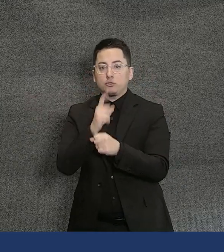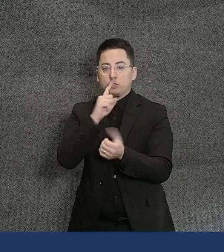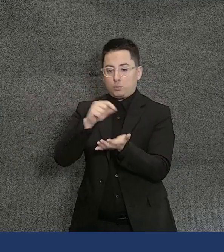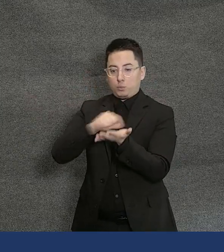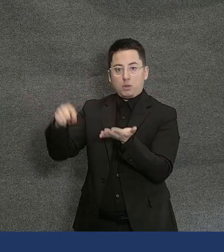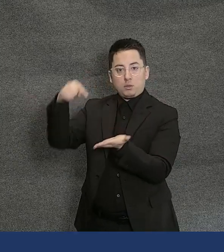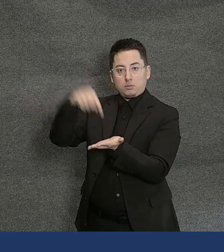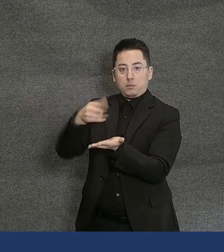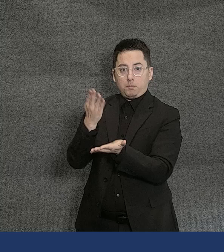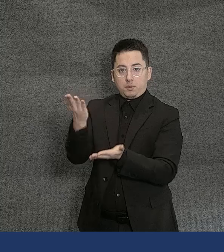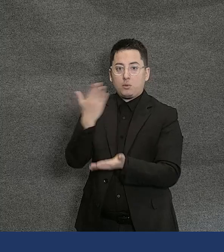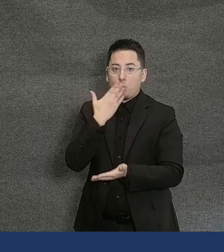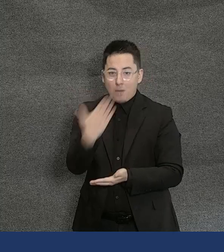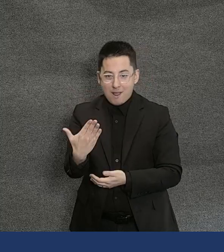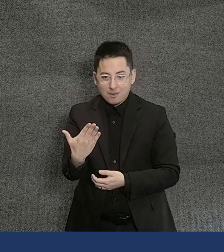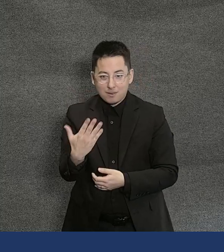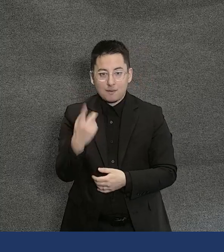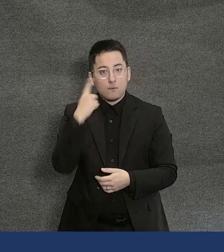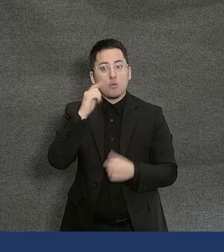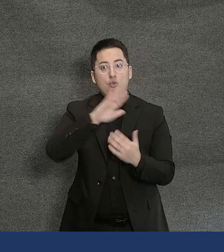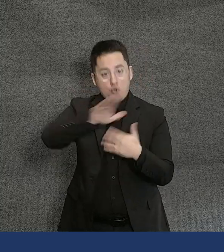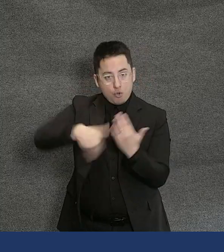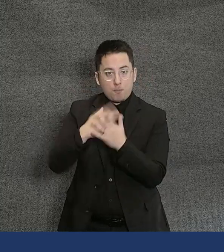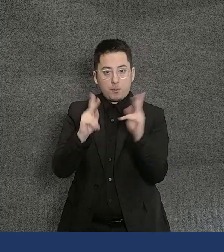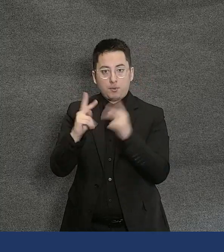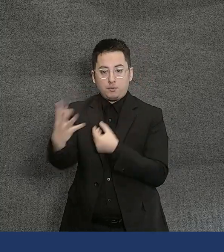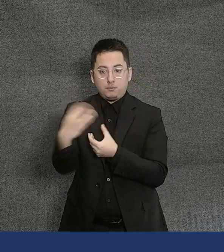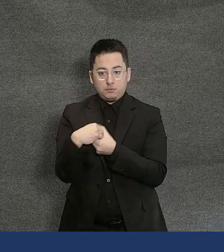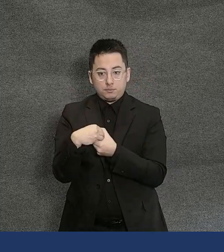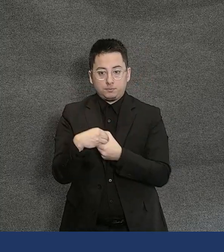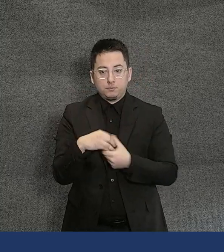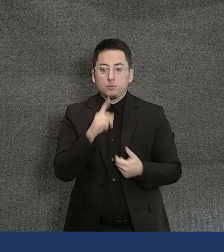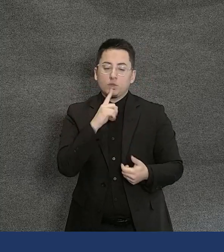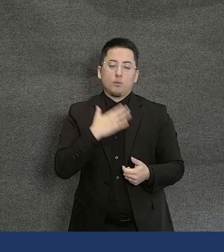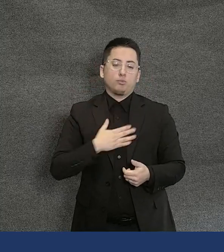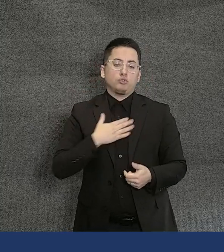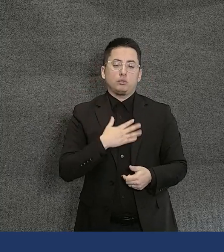I appreciated Sumukha's story. The same story that many of you have probably heard